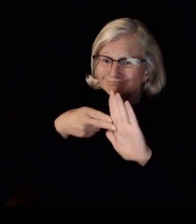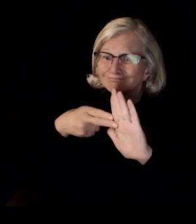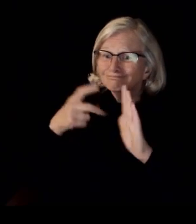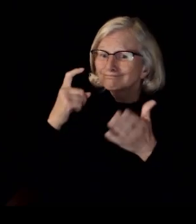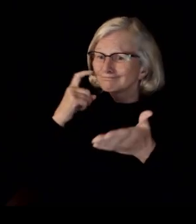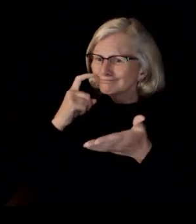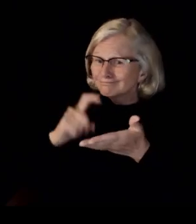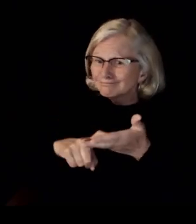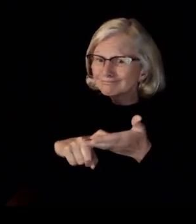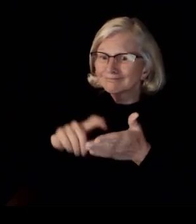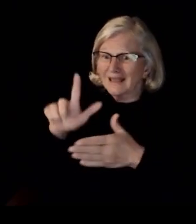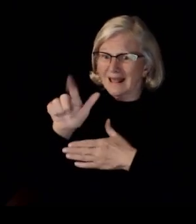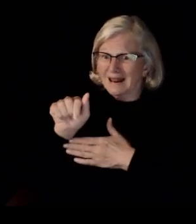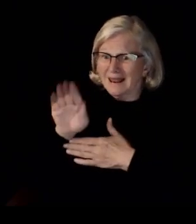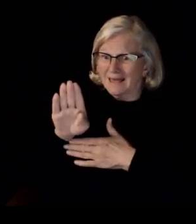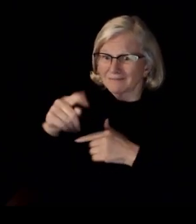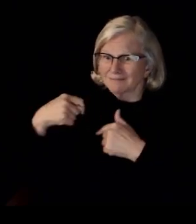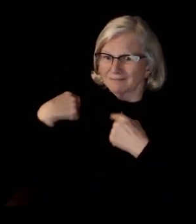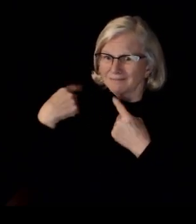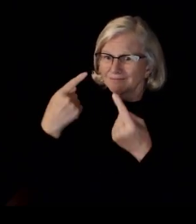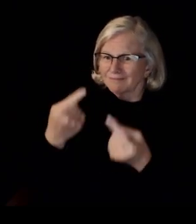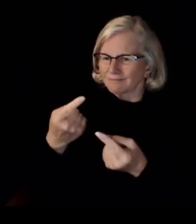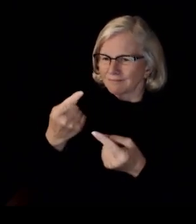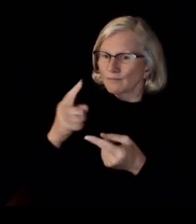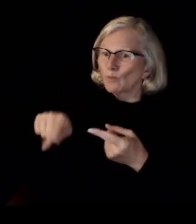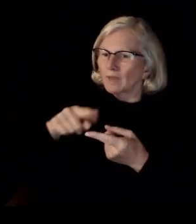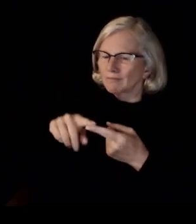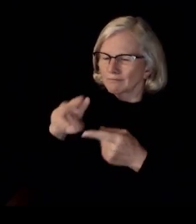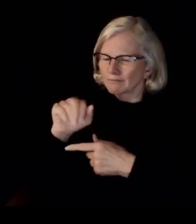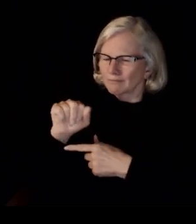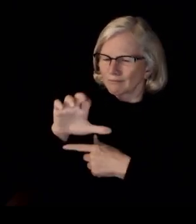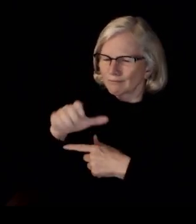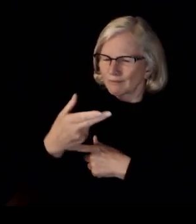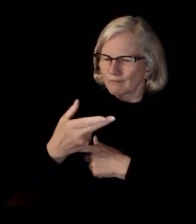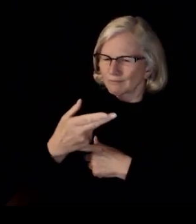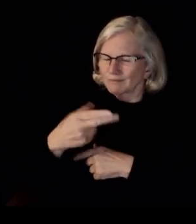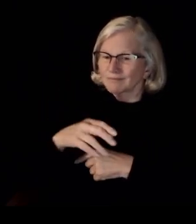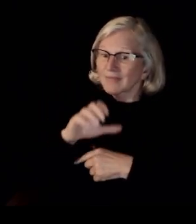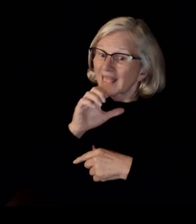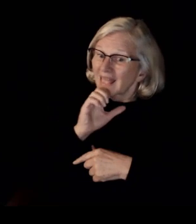March. The median age of the Minnesota cases continues to drop quite notably. In fact the